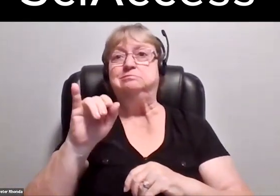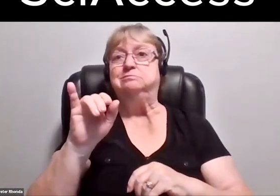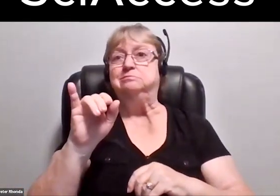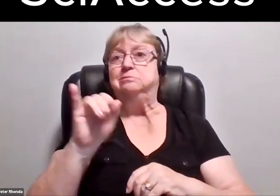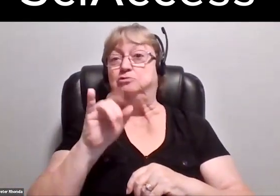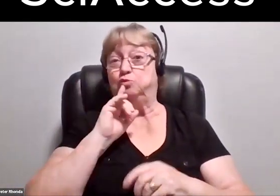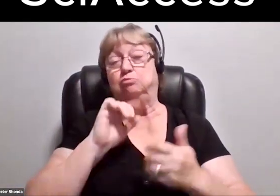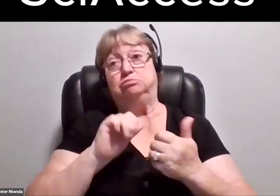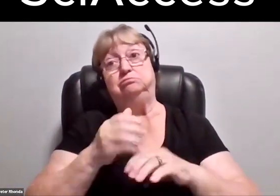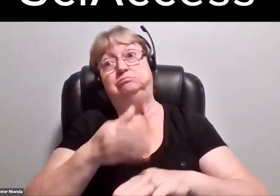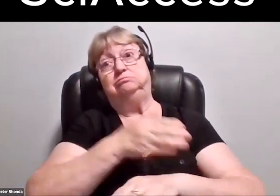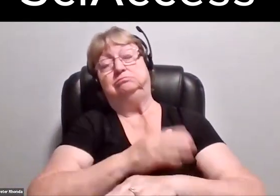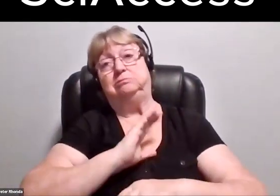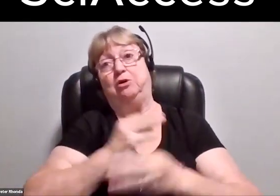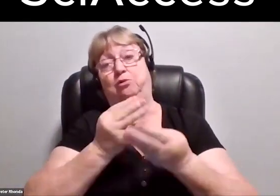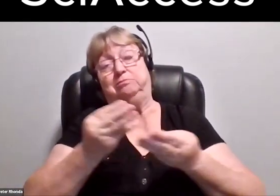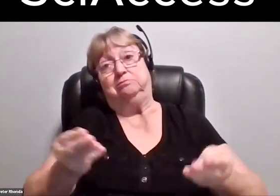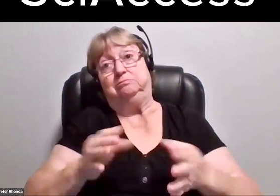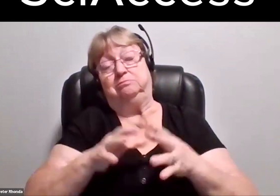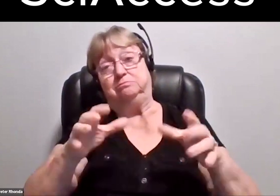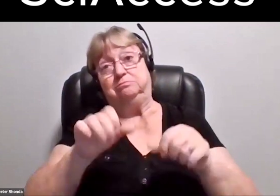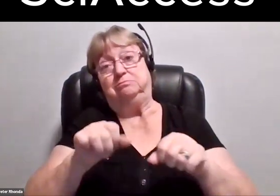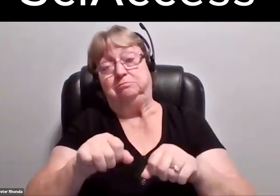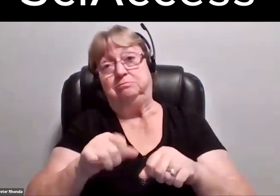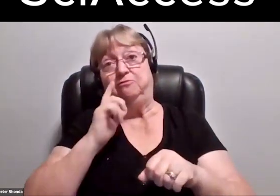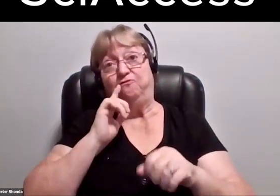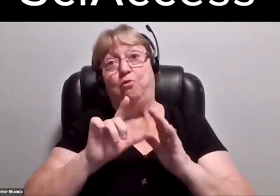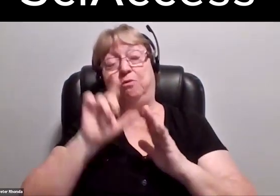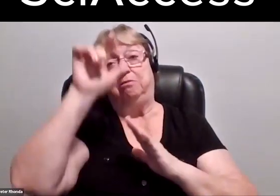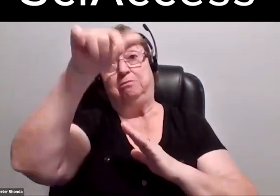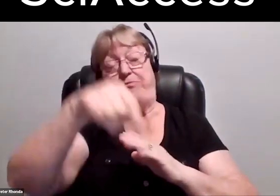our materials as much as possible for eventual future release.